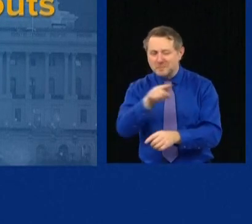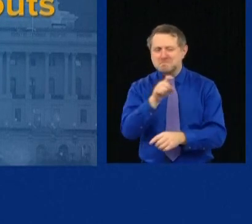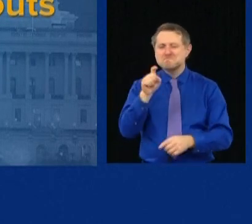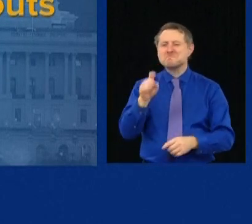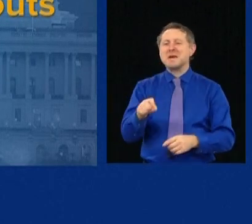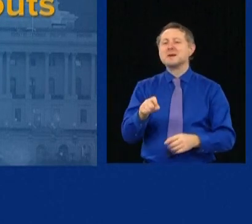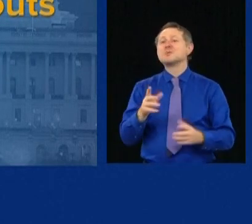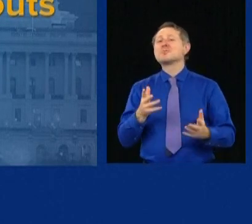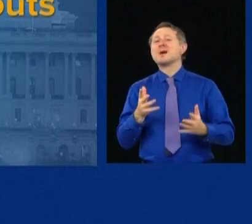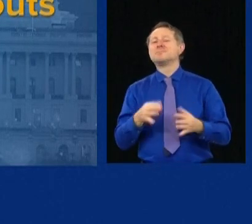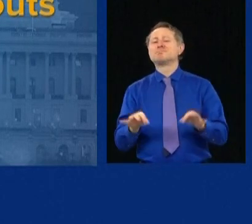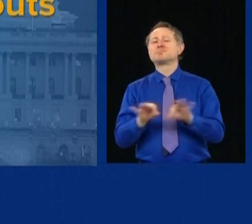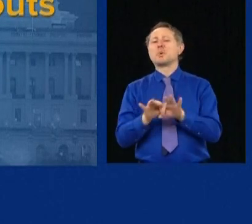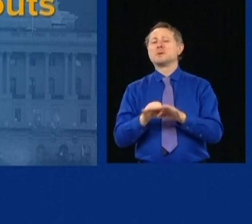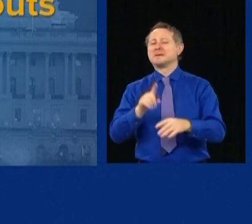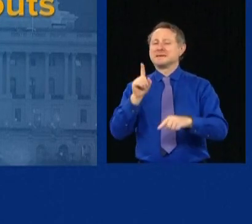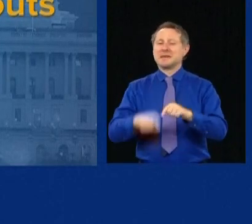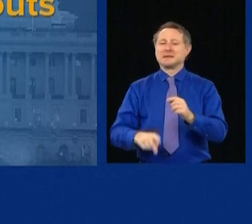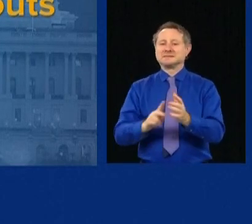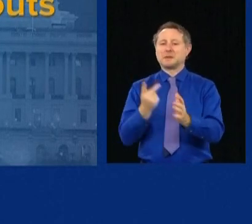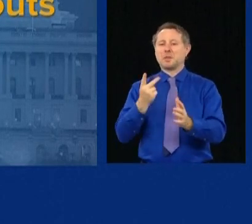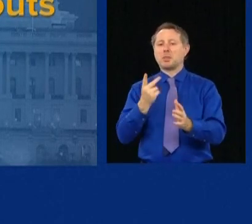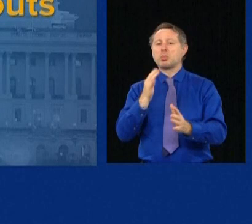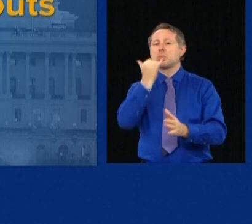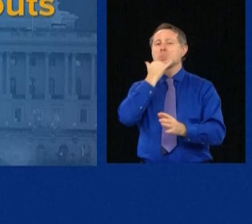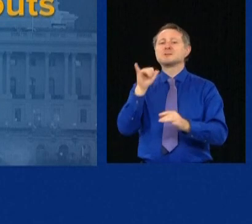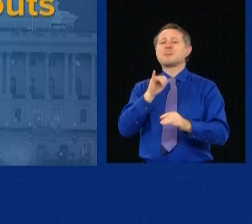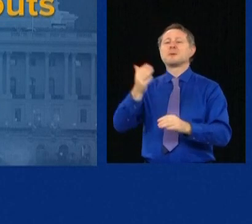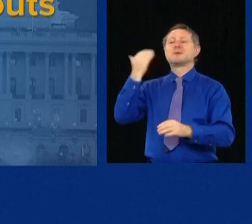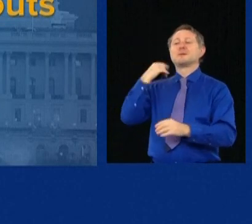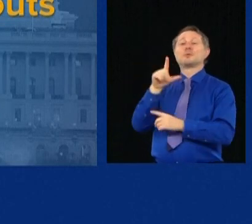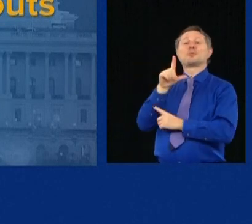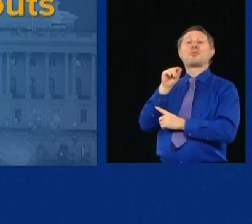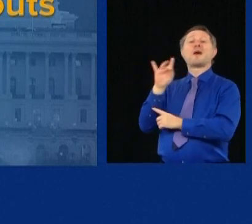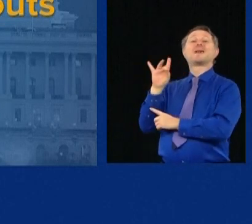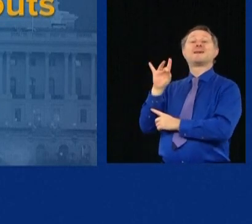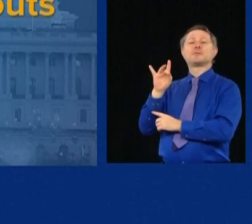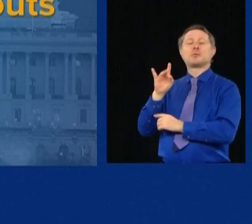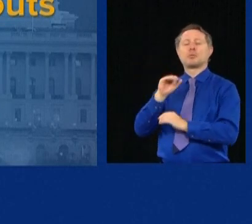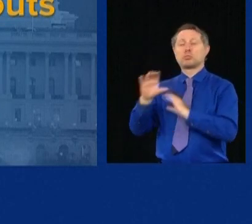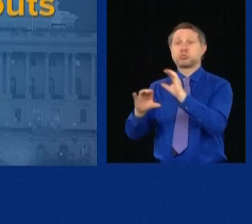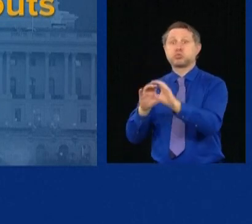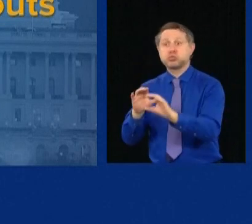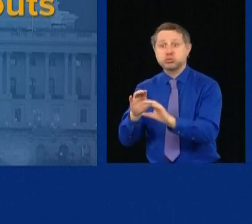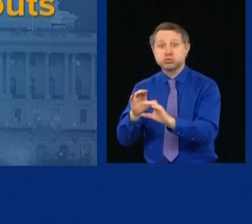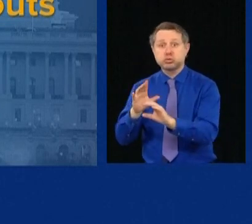HERE. AND WHEN WE'RE DOING THESE CORPORATE BAILOUTS MAKE SURE WE